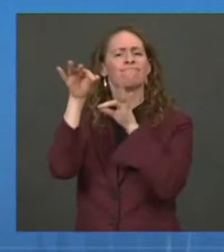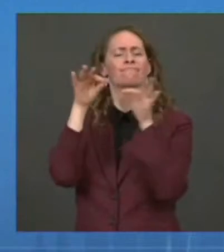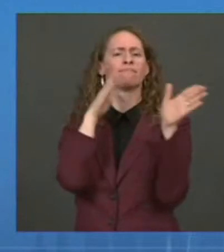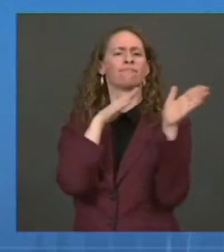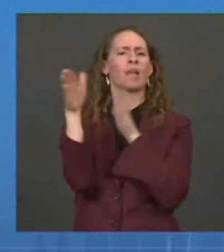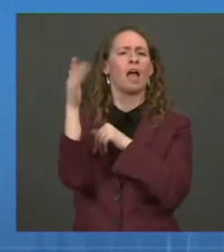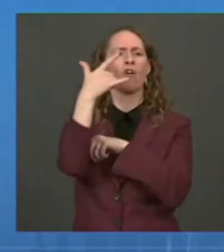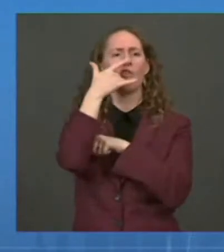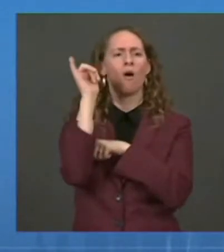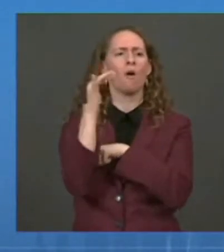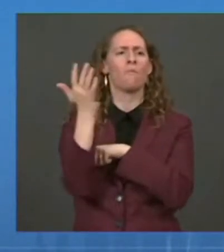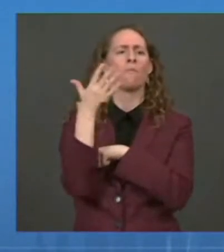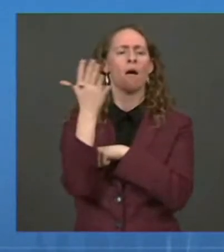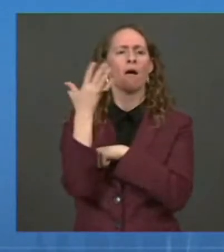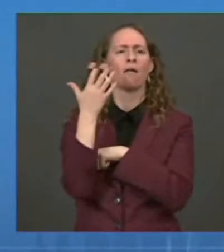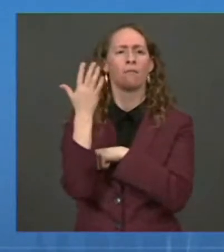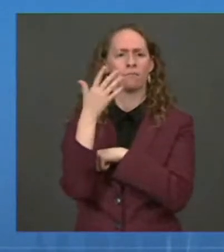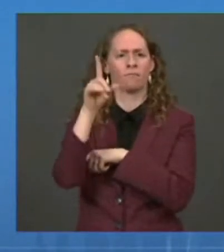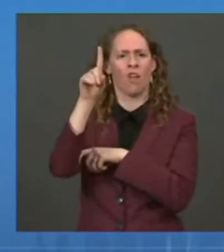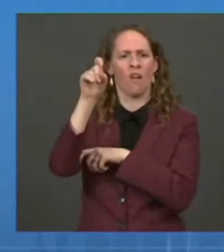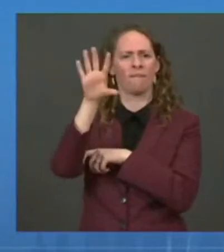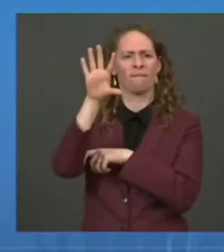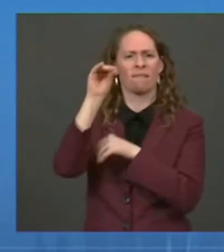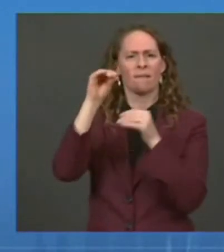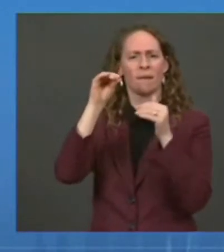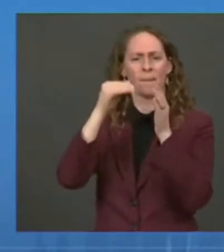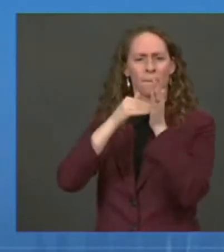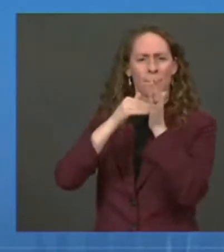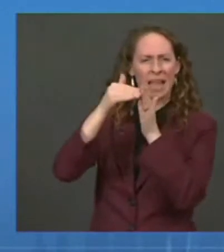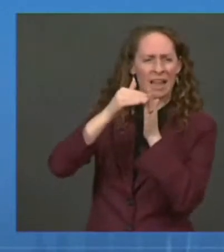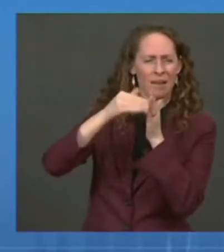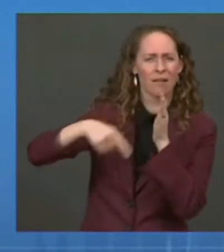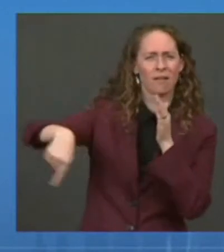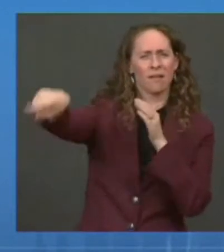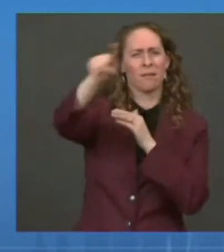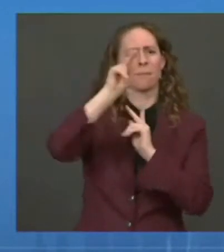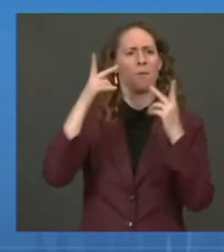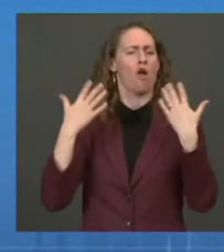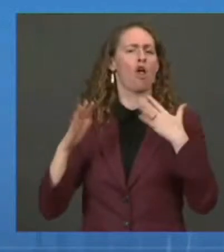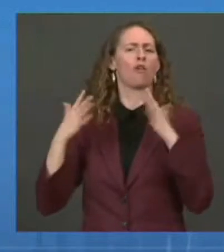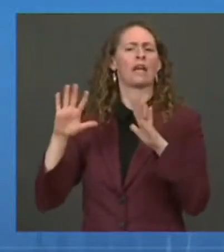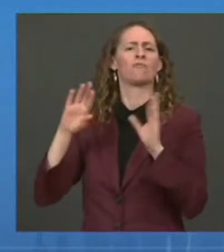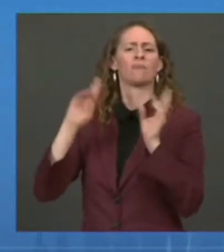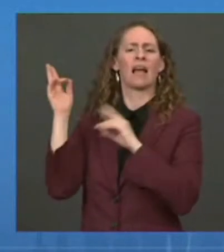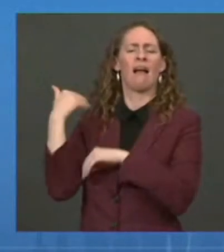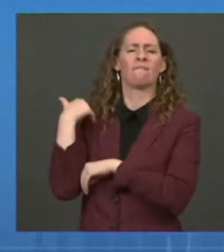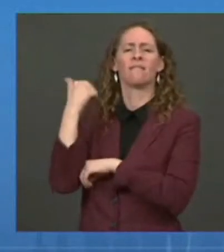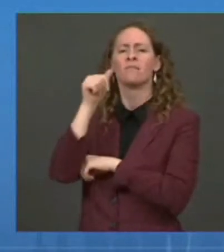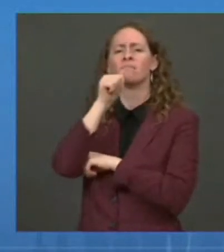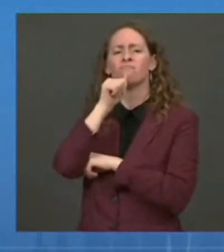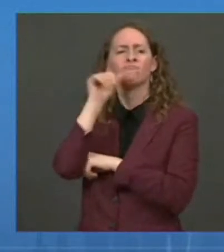PRESIDENT ANNOUNCED ADDITIONAL ACTIONS AS YOU MENTIONED MORE THAN 150 LLIOAMERANS AND